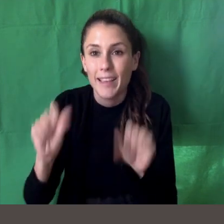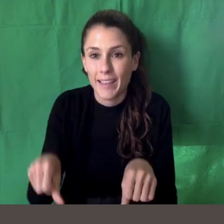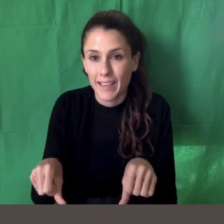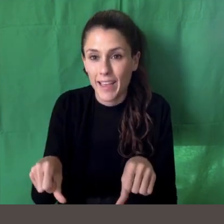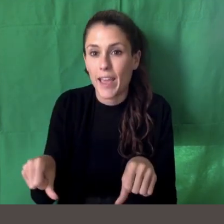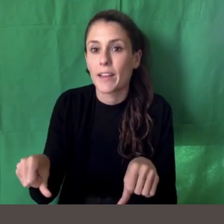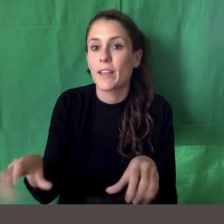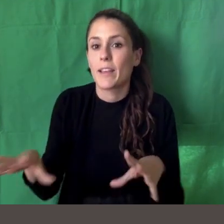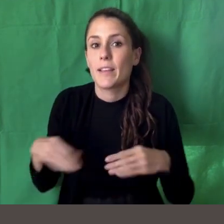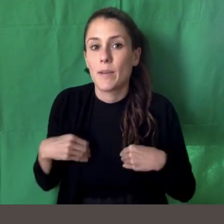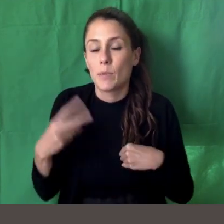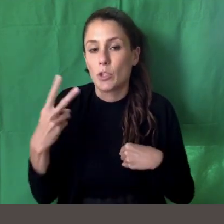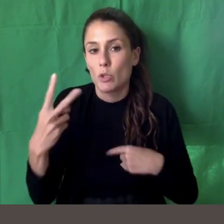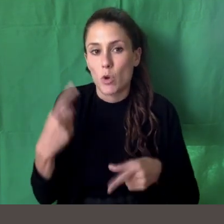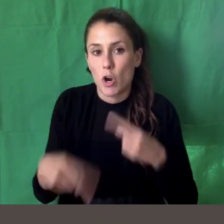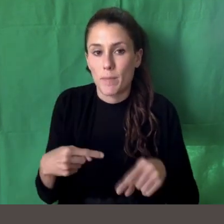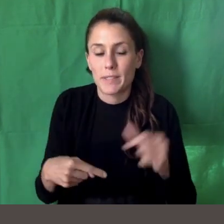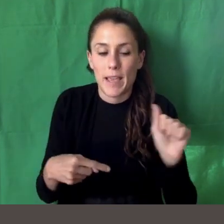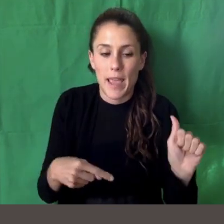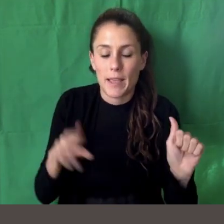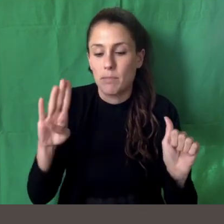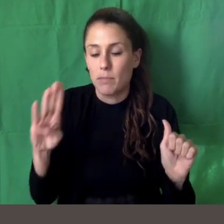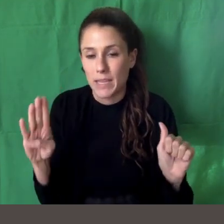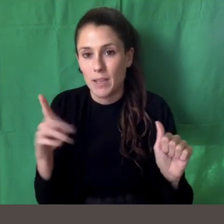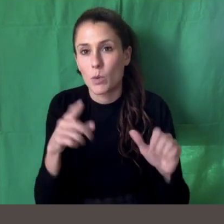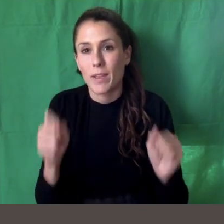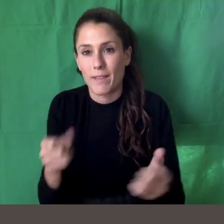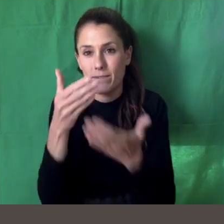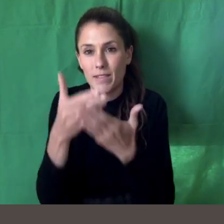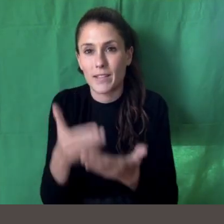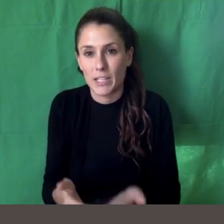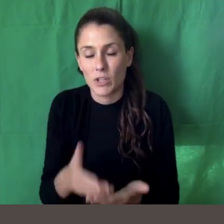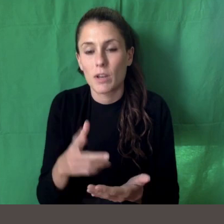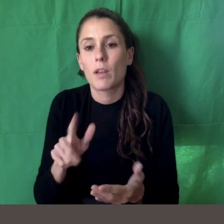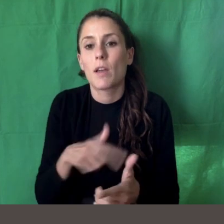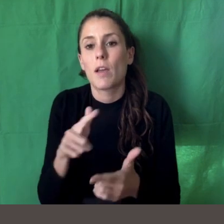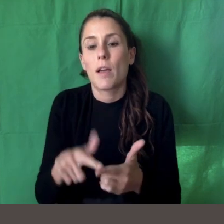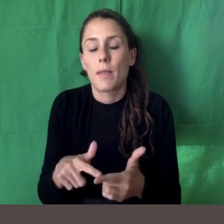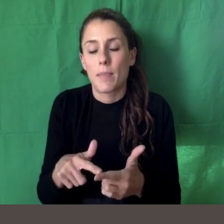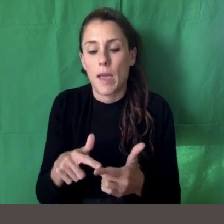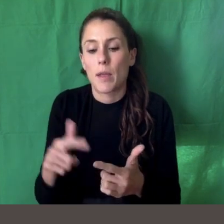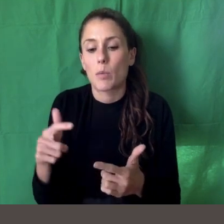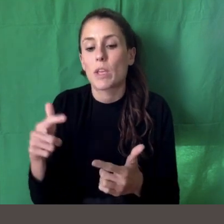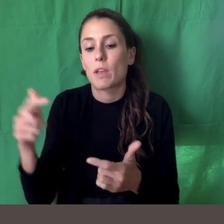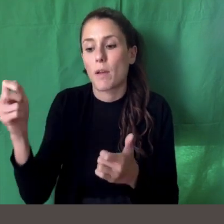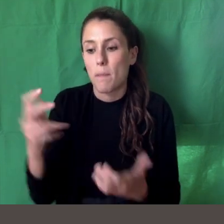and two arguments, a and b. Then we can do validation and we can return a different